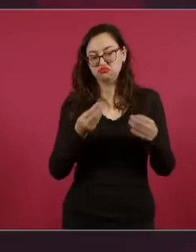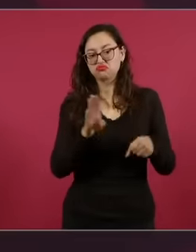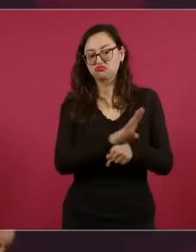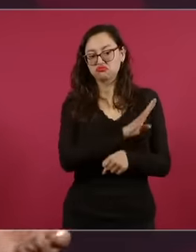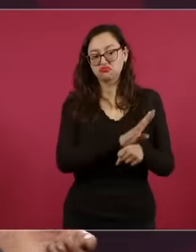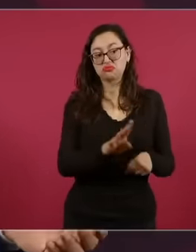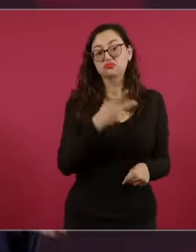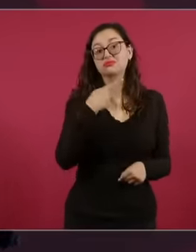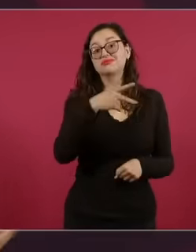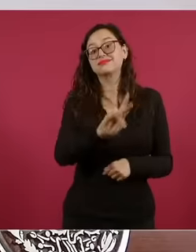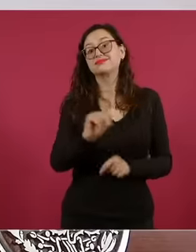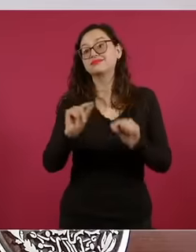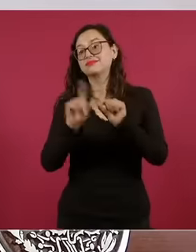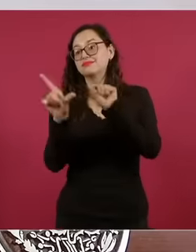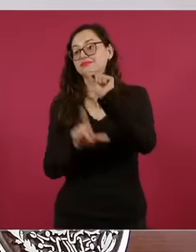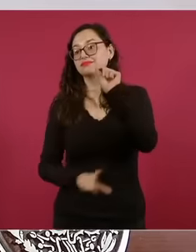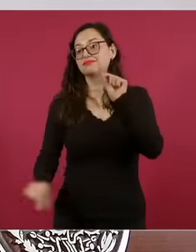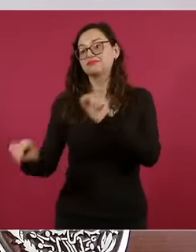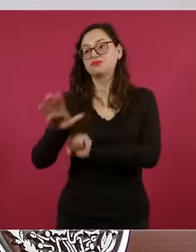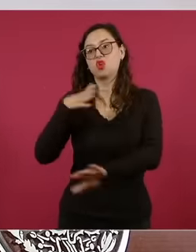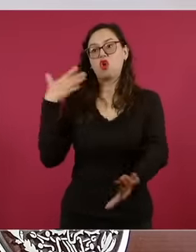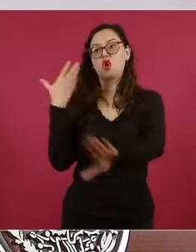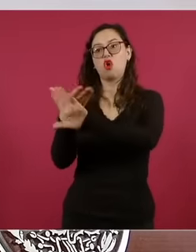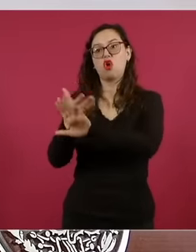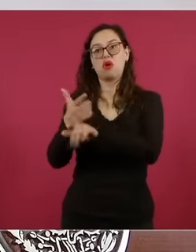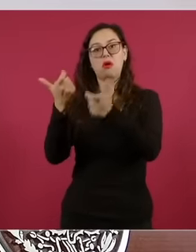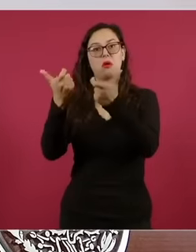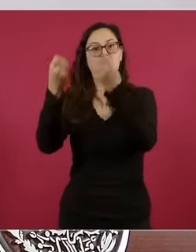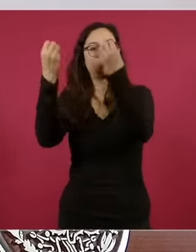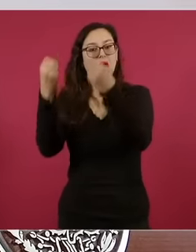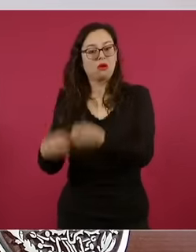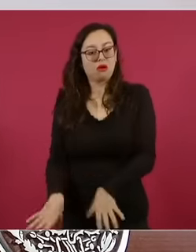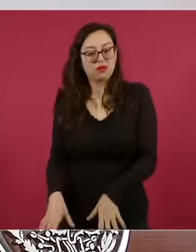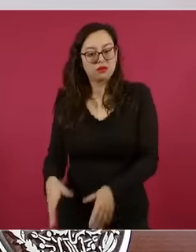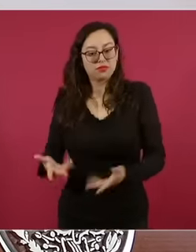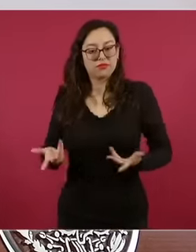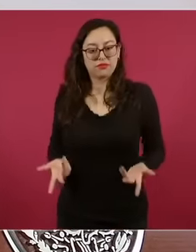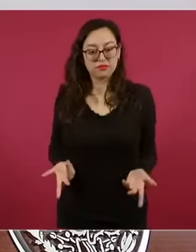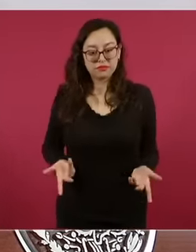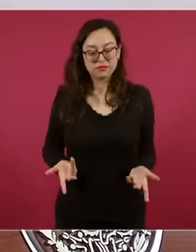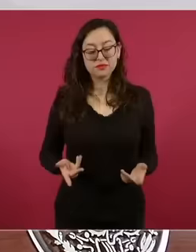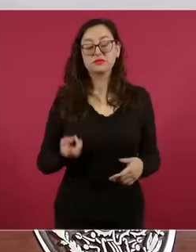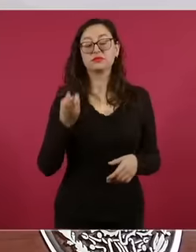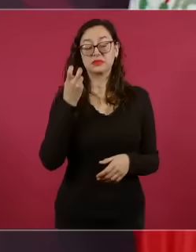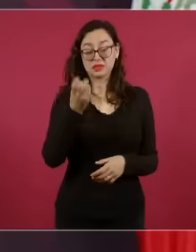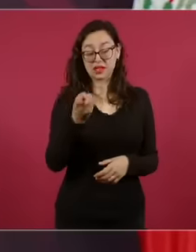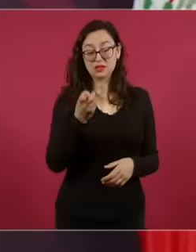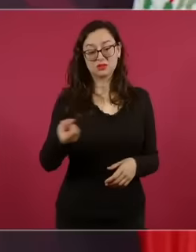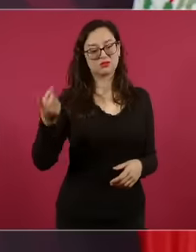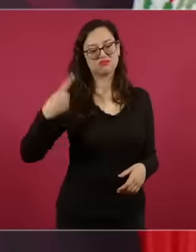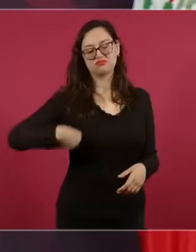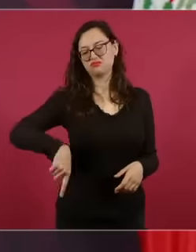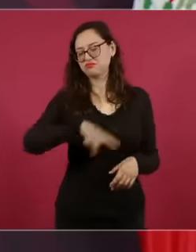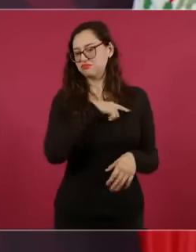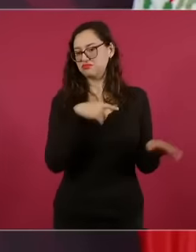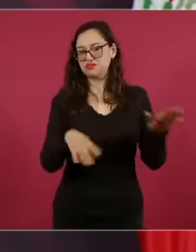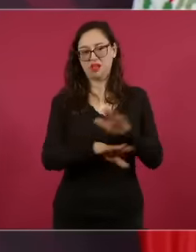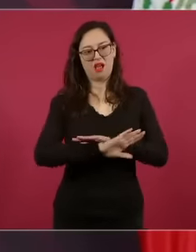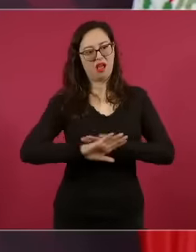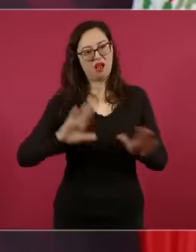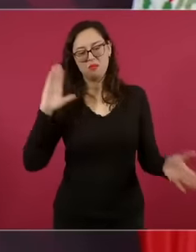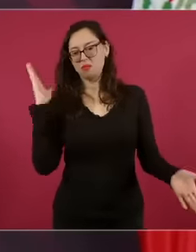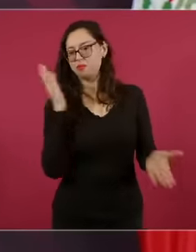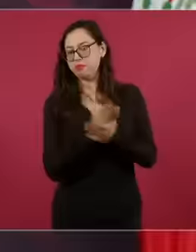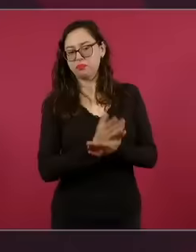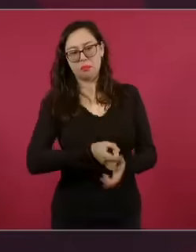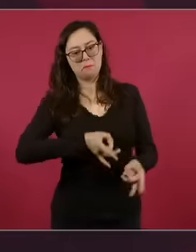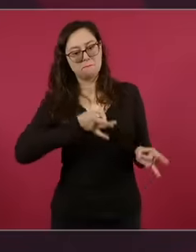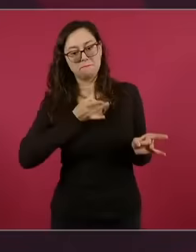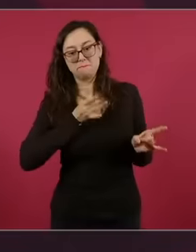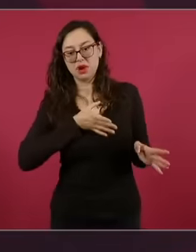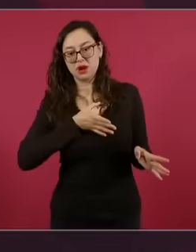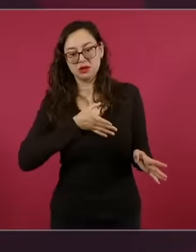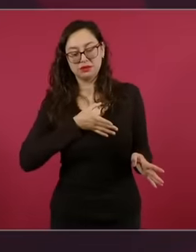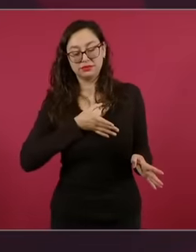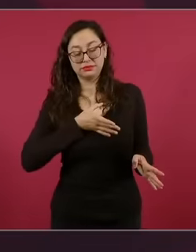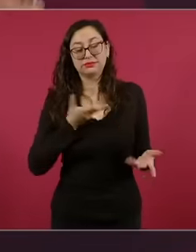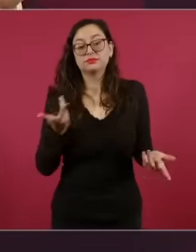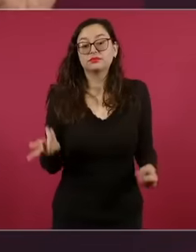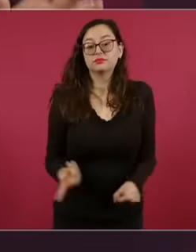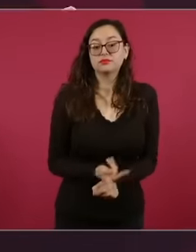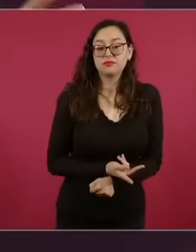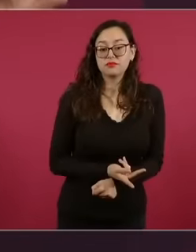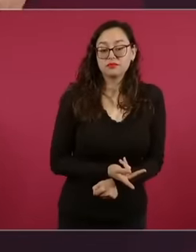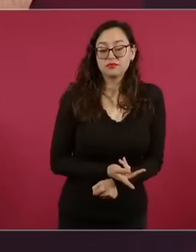and for the people. So since there are no longer those privileges because then